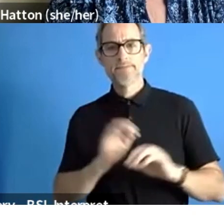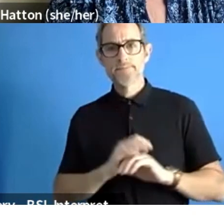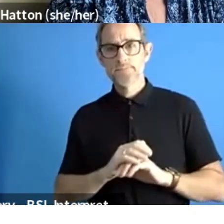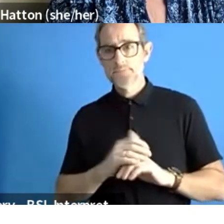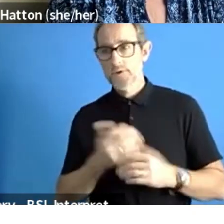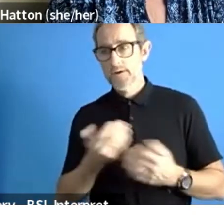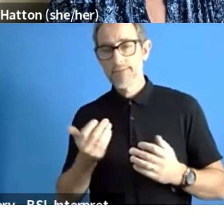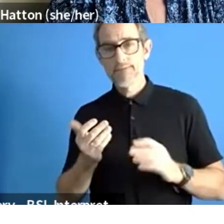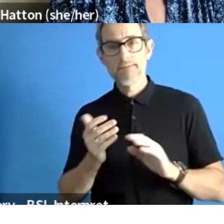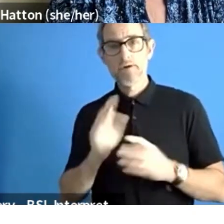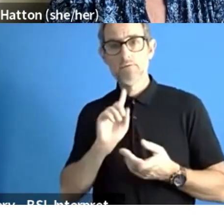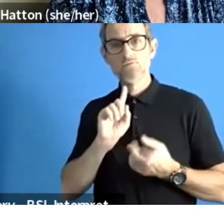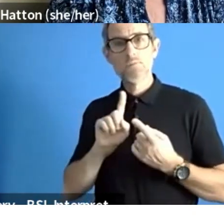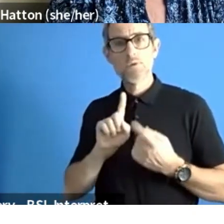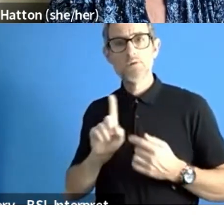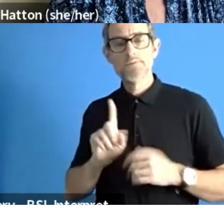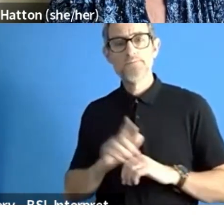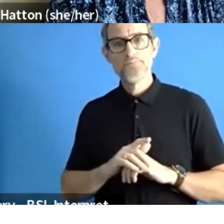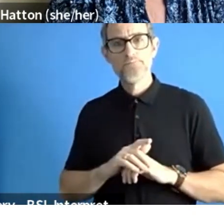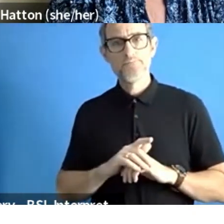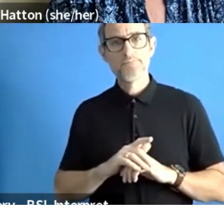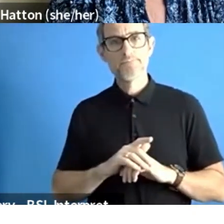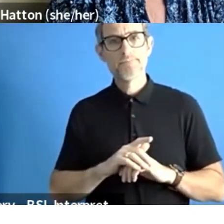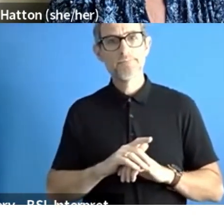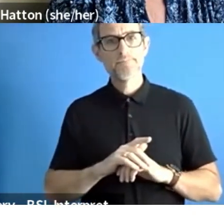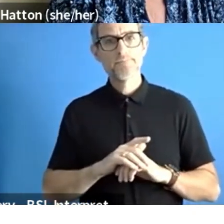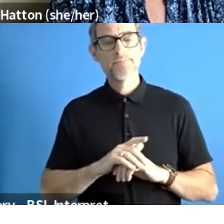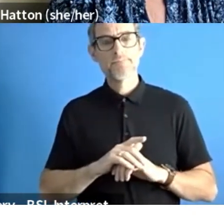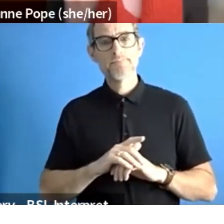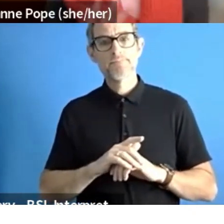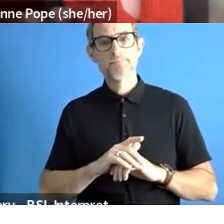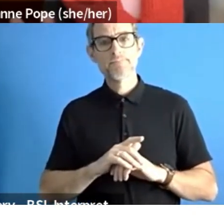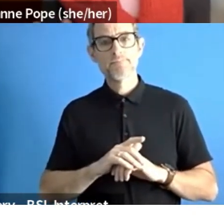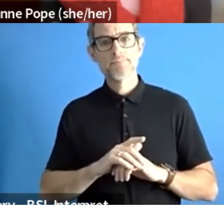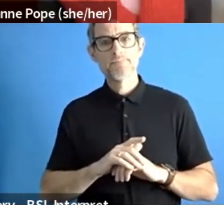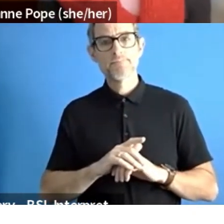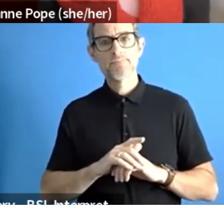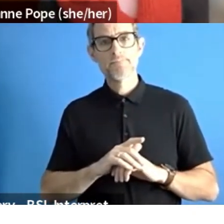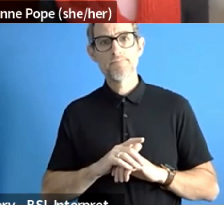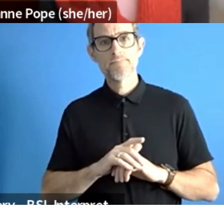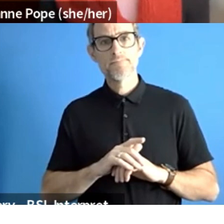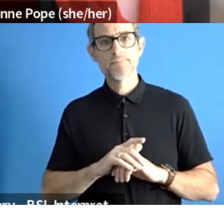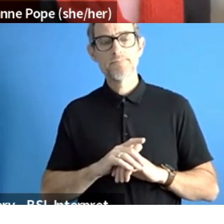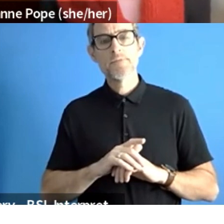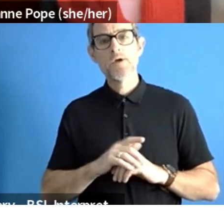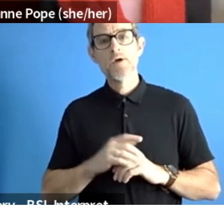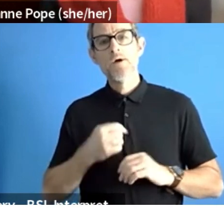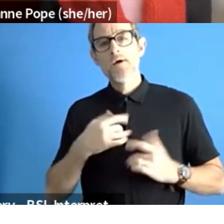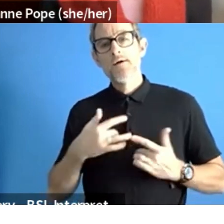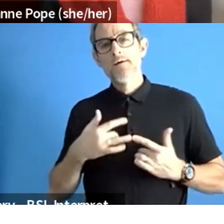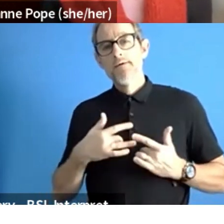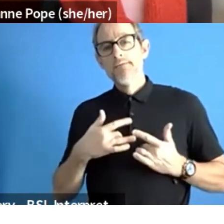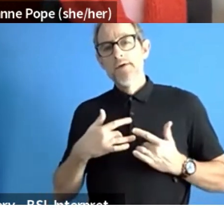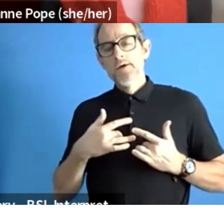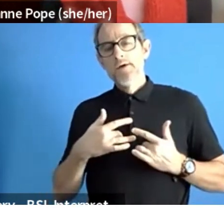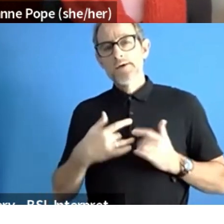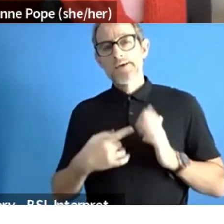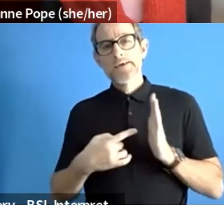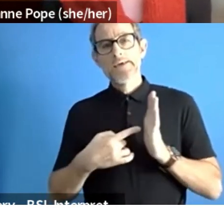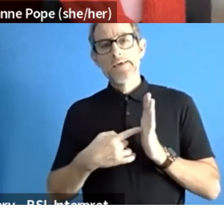Any ideas on that? I would say the key thing is to try to up skill.